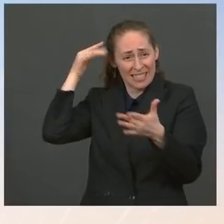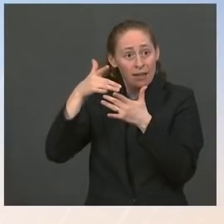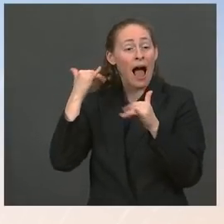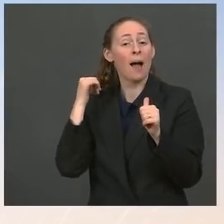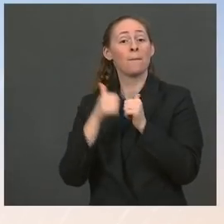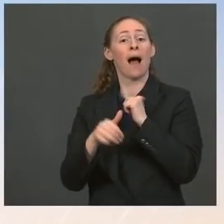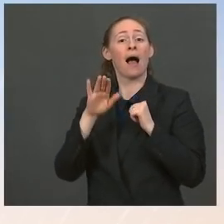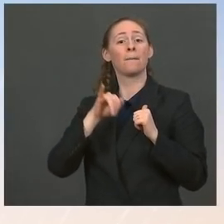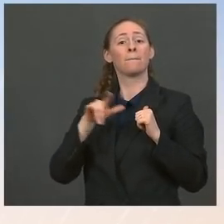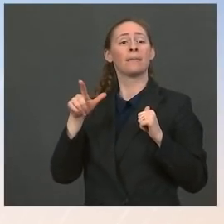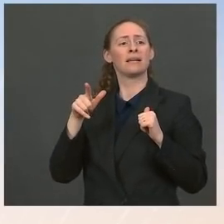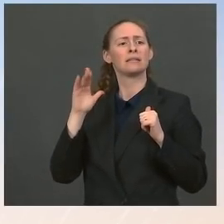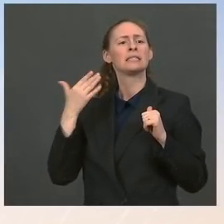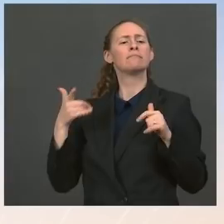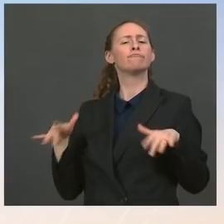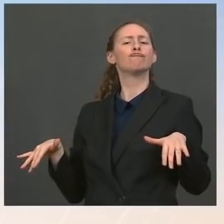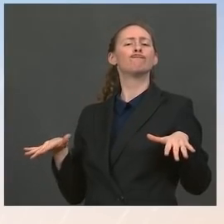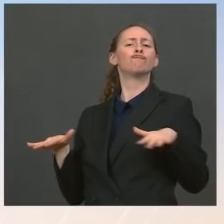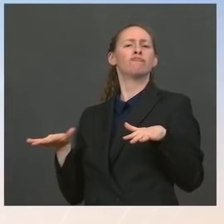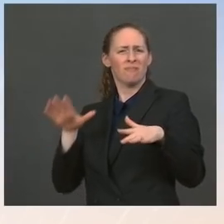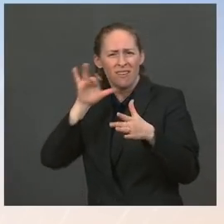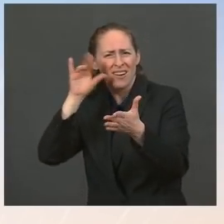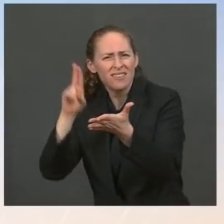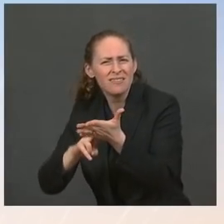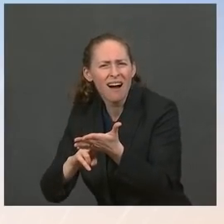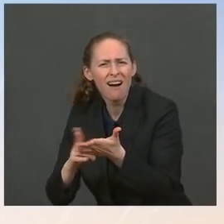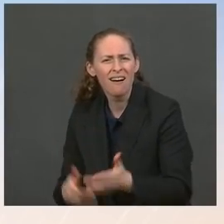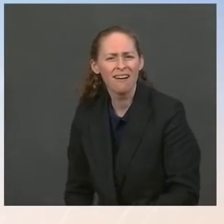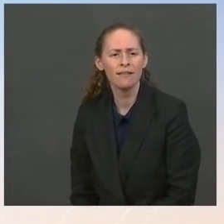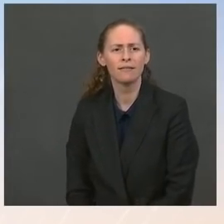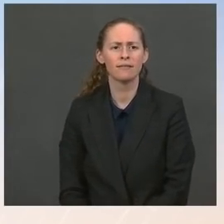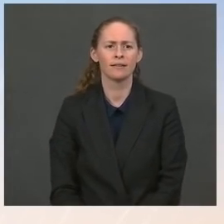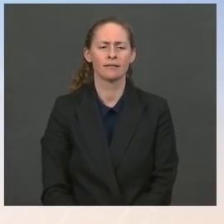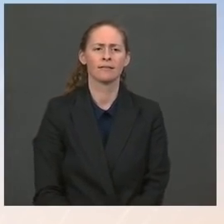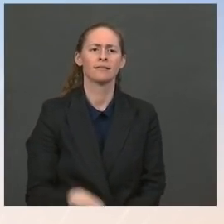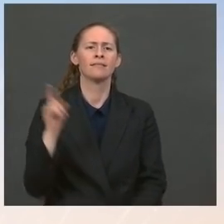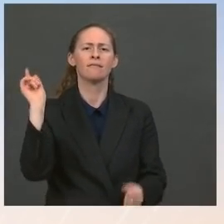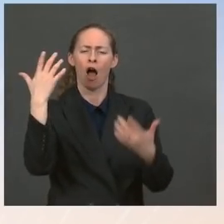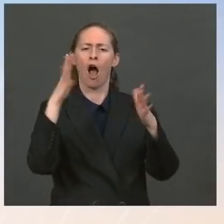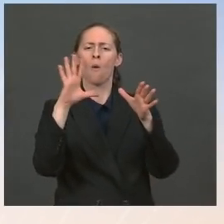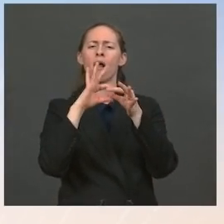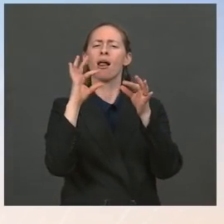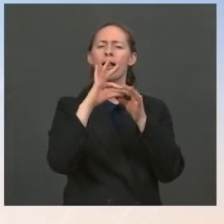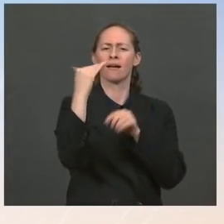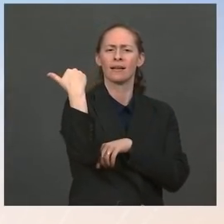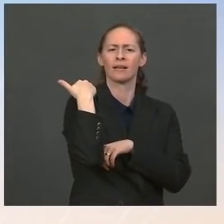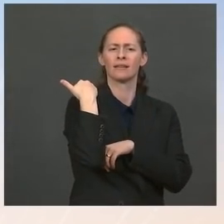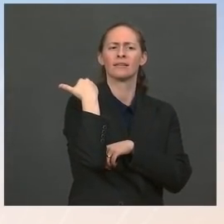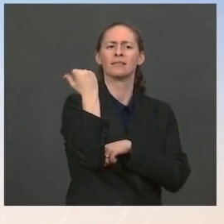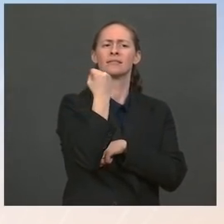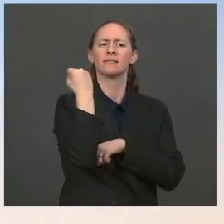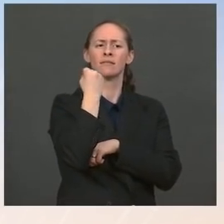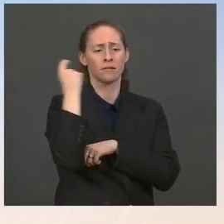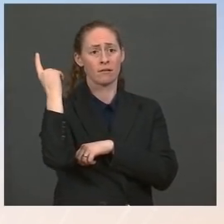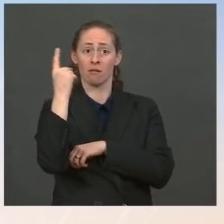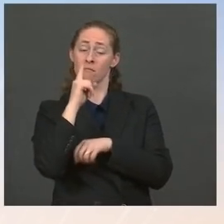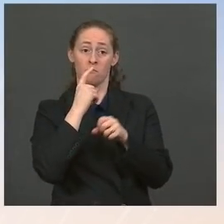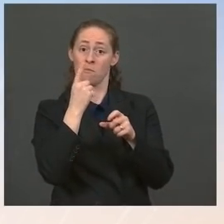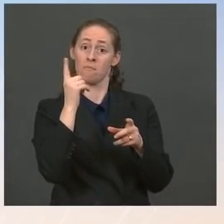And when will he sign it? Ms. Jean-Pierre: So, he talked about this on Saturday. He -- and he basically said he wants to make sure the congressional members